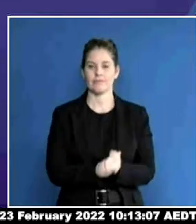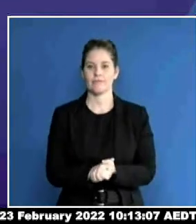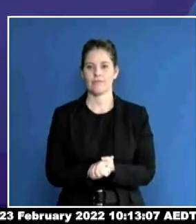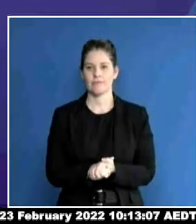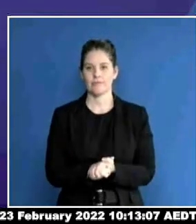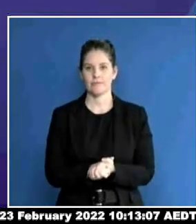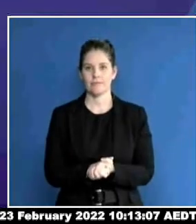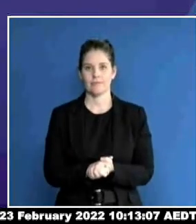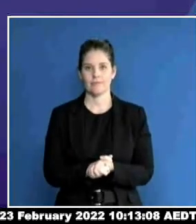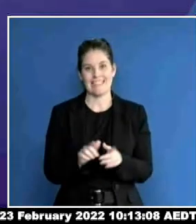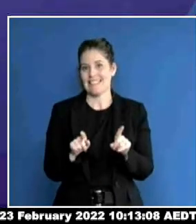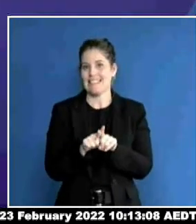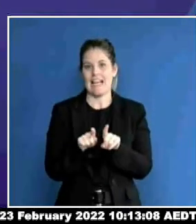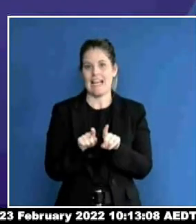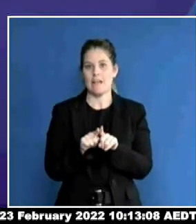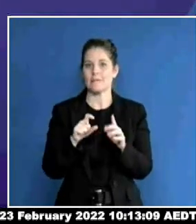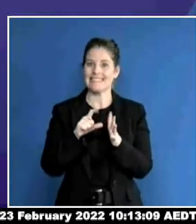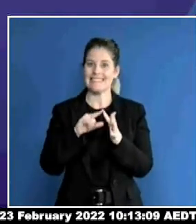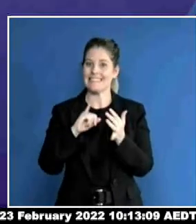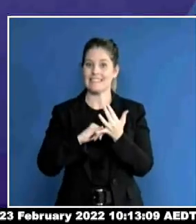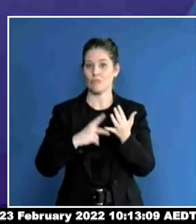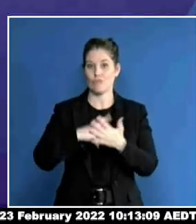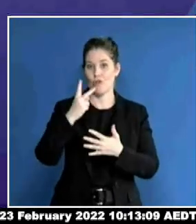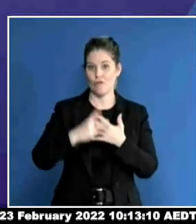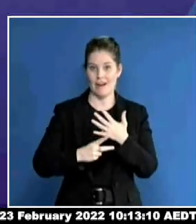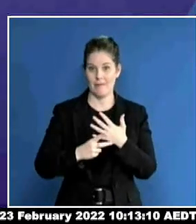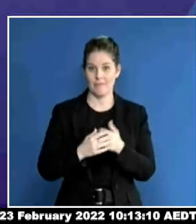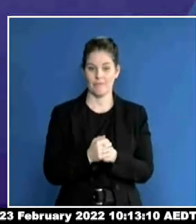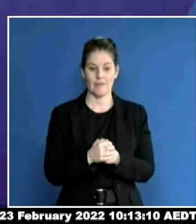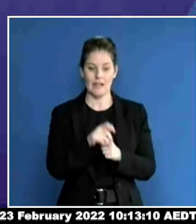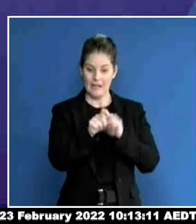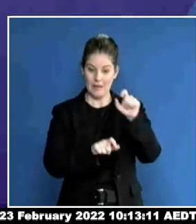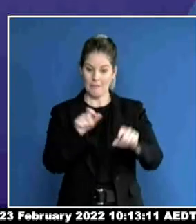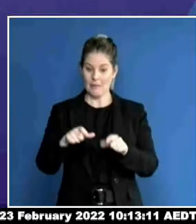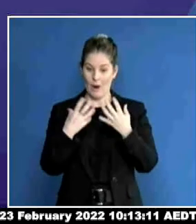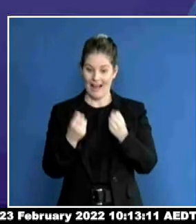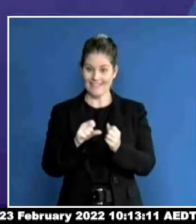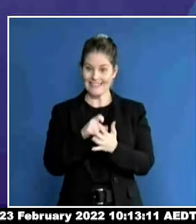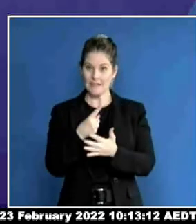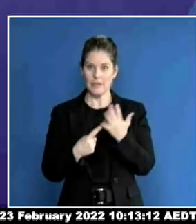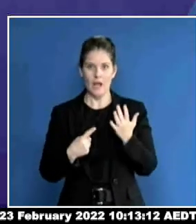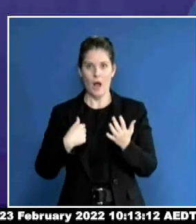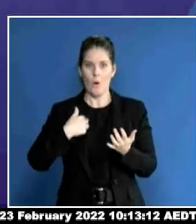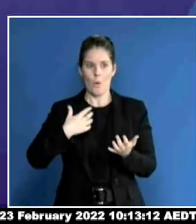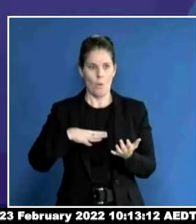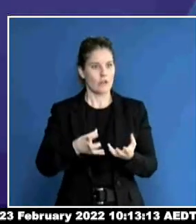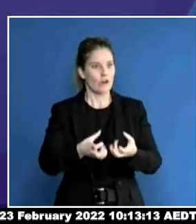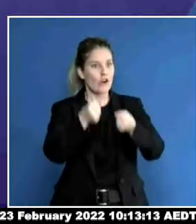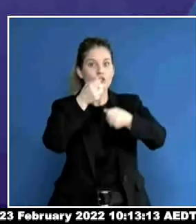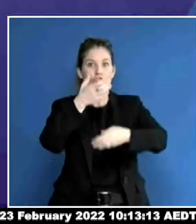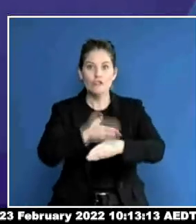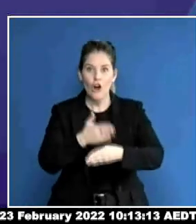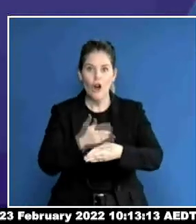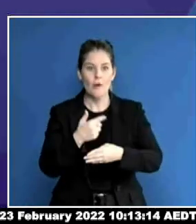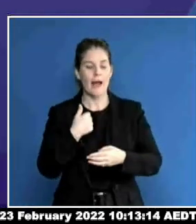People with disability seeking work often have to interact not only with the program itself, but a series of other programs.